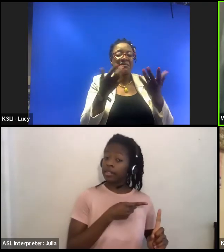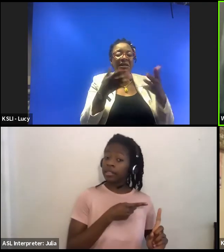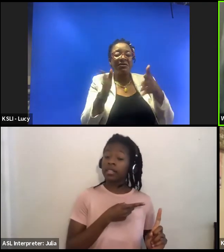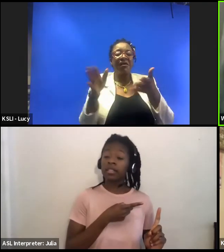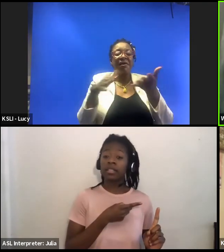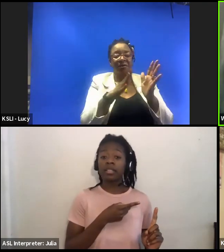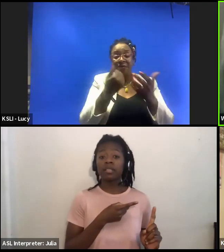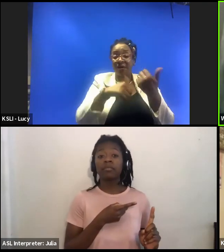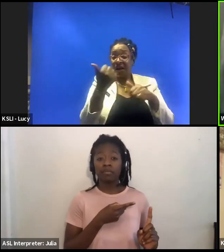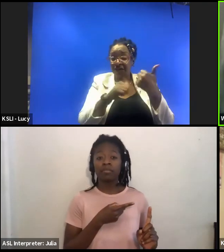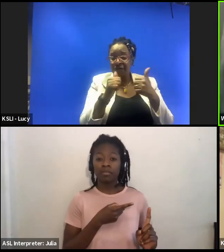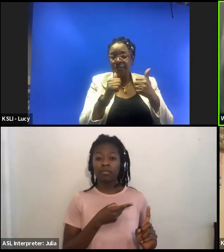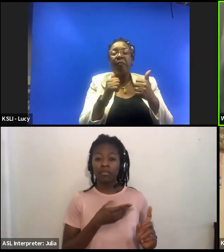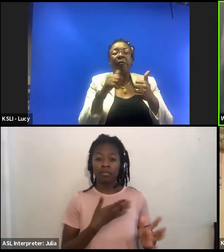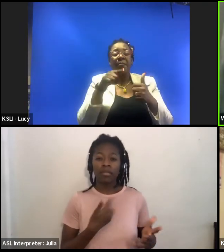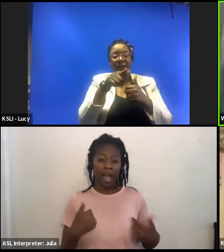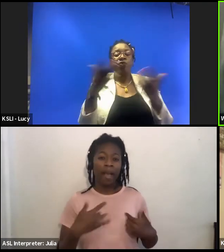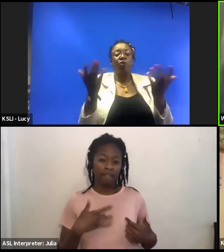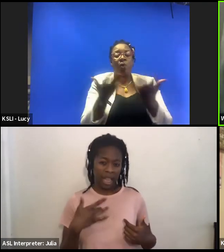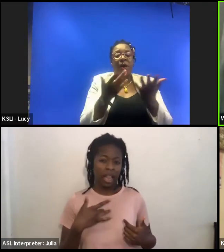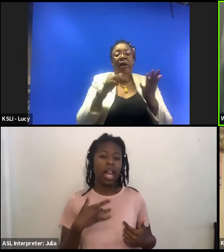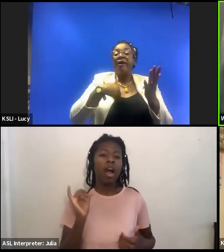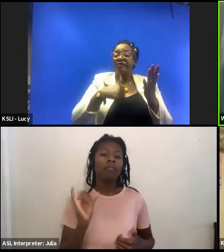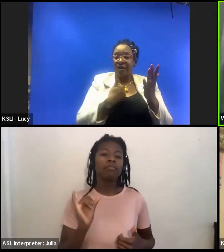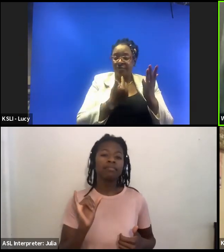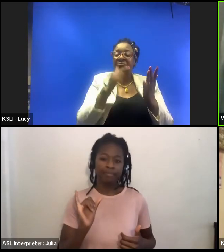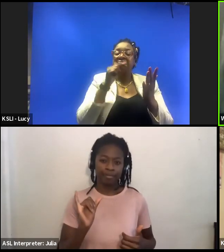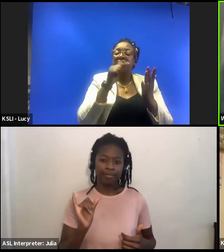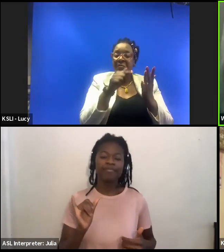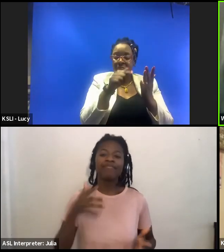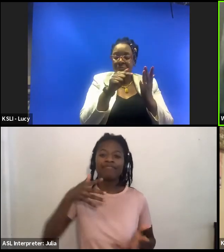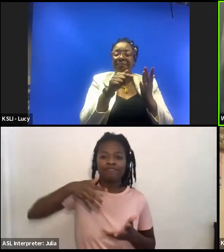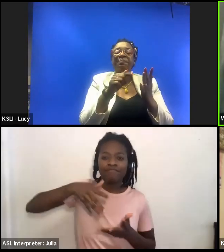that's where I feel like this is it, this is home, you know. Yeah.